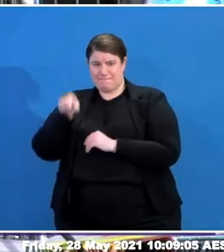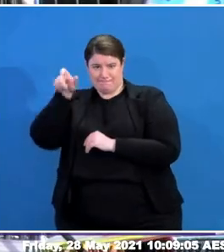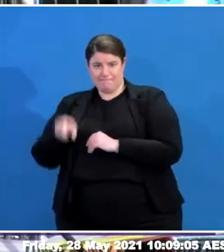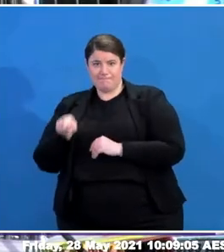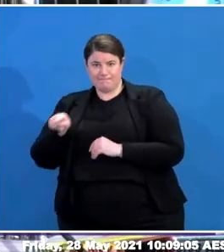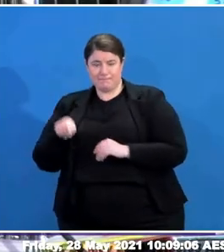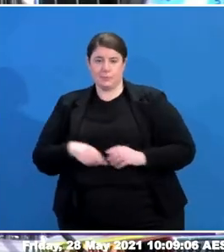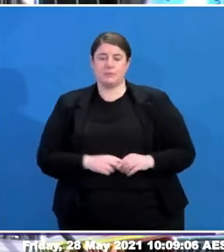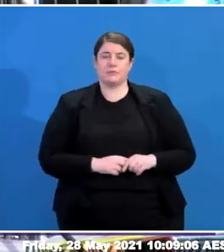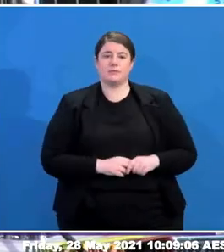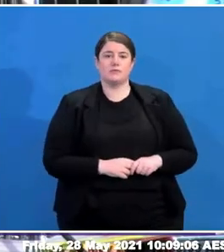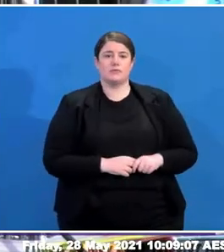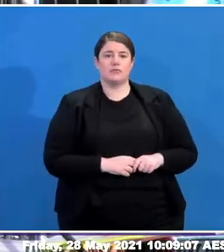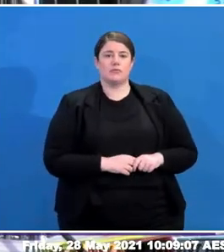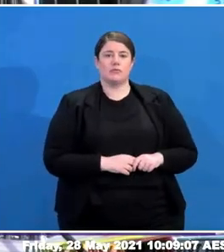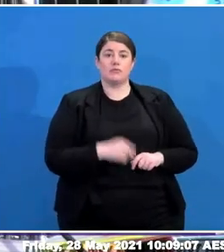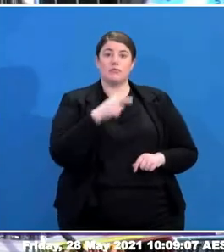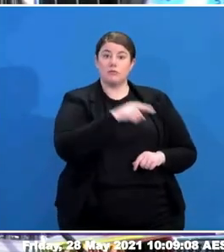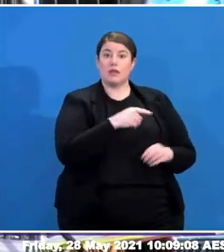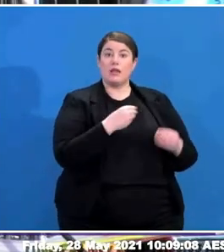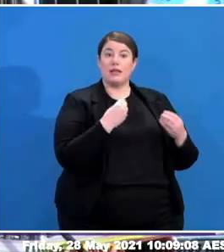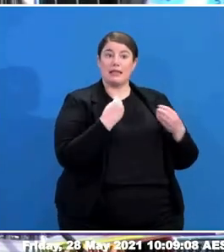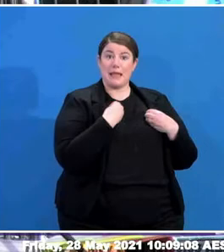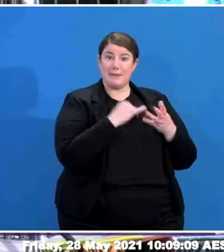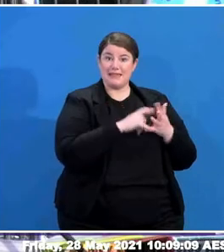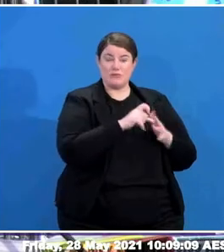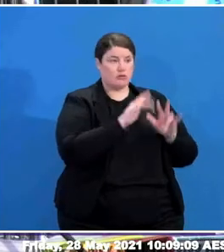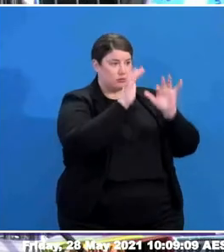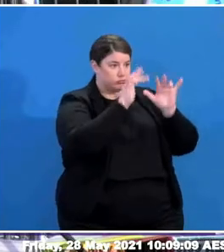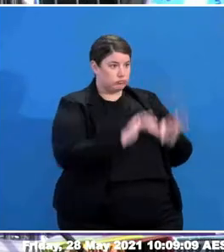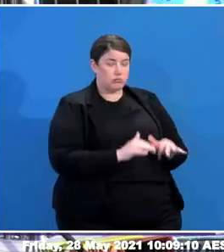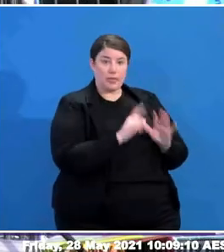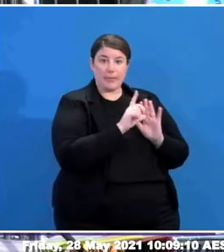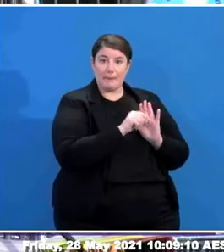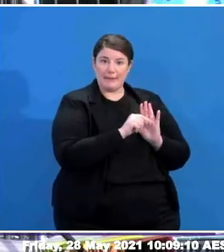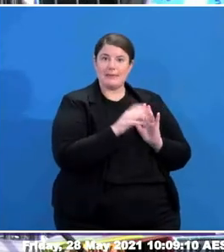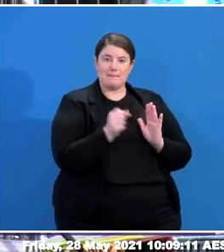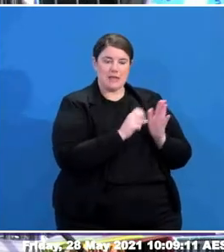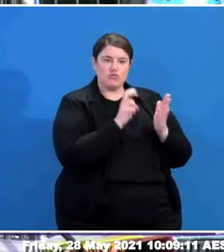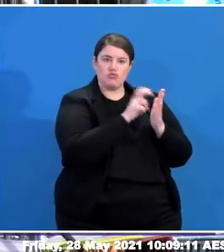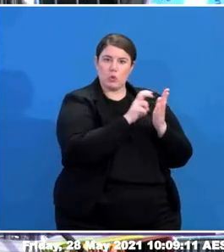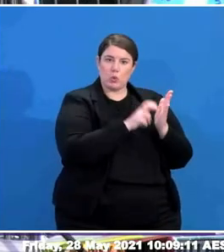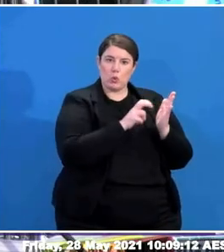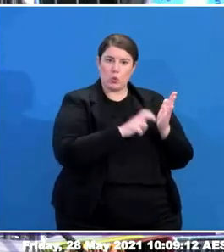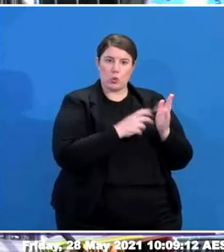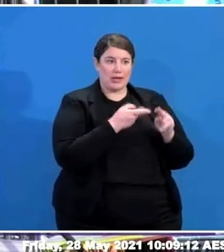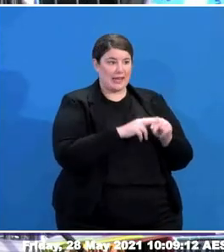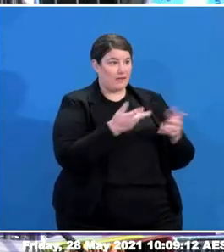Was it the company secretary's practice, in relation to taking minutes to record matters discussed at a board meeting of